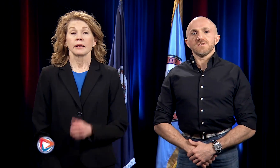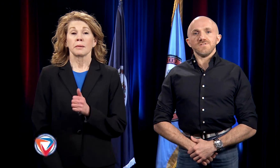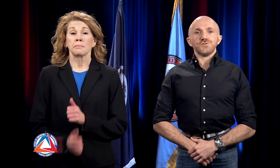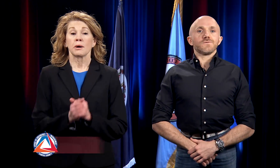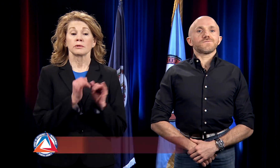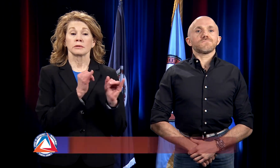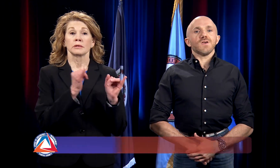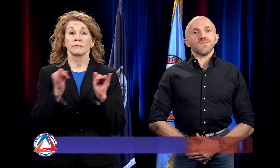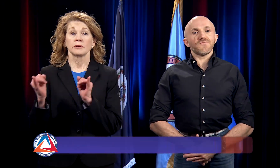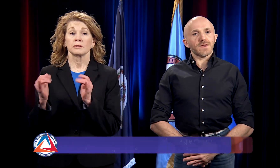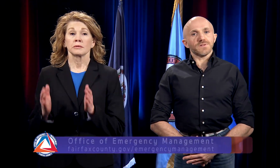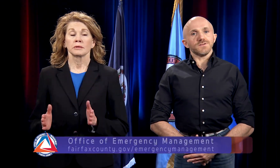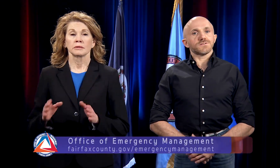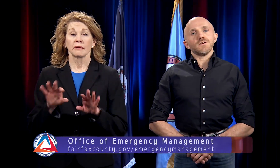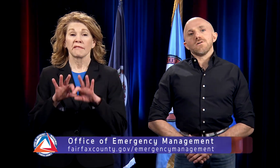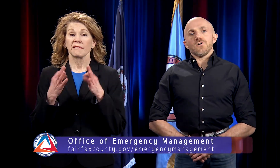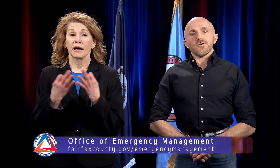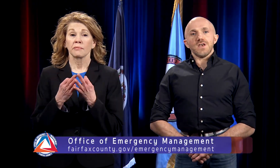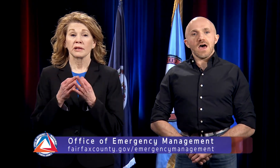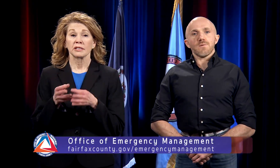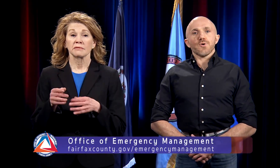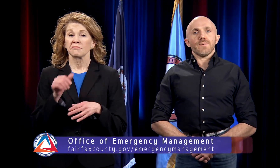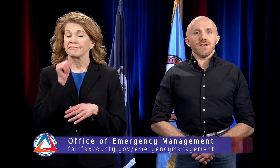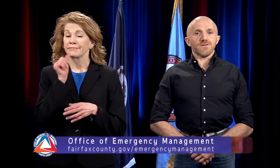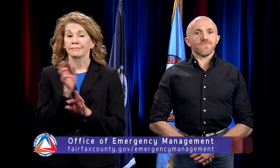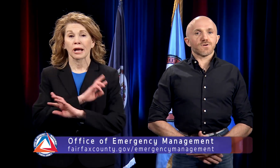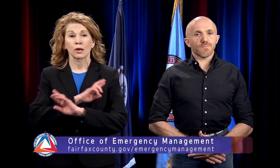Most individuals and families are not prepared for